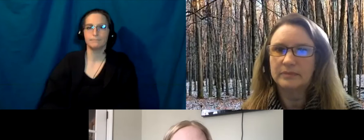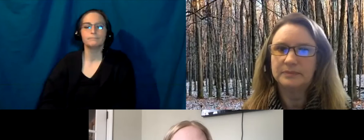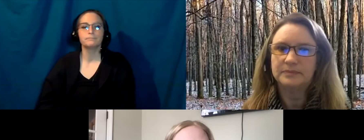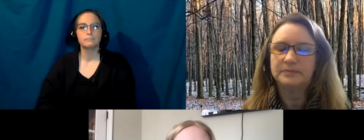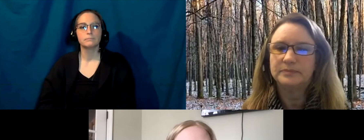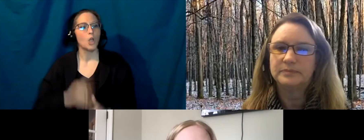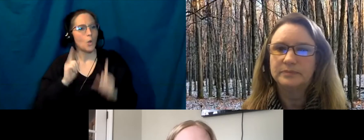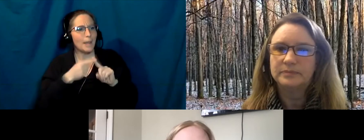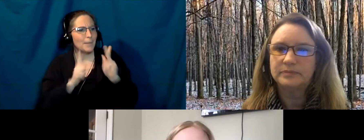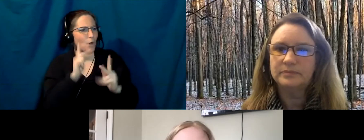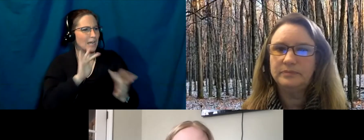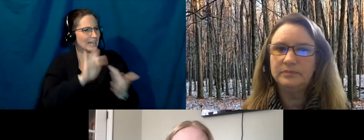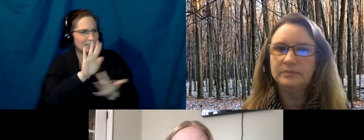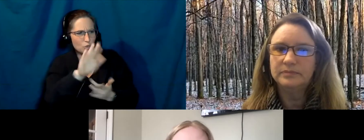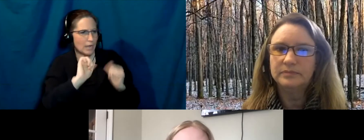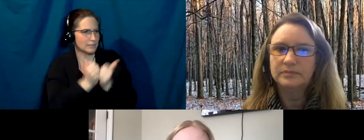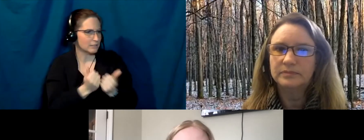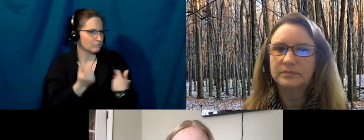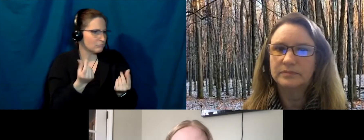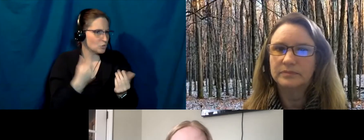your agency, what kind of things are generally requested or what do they